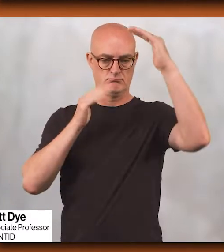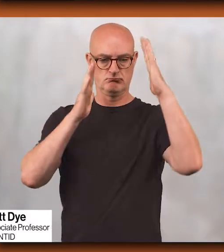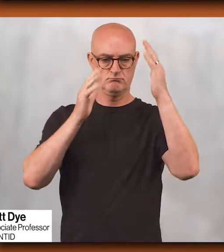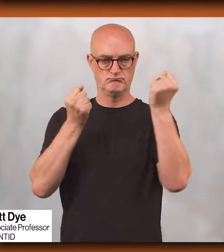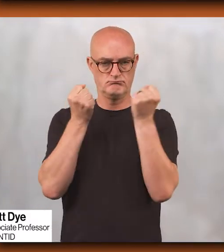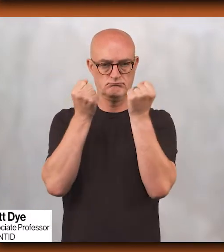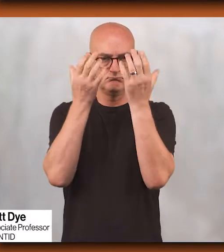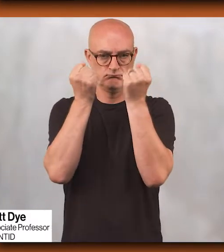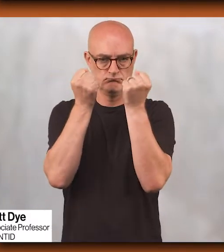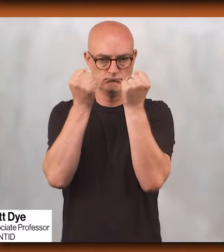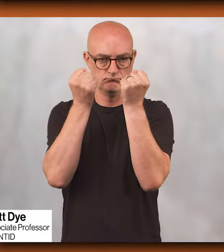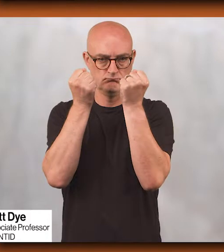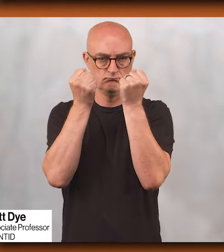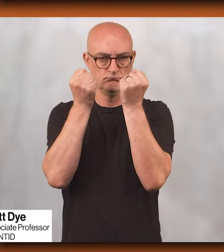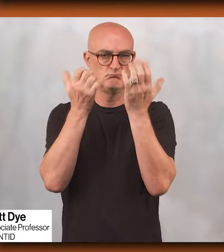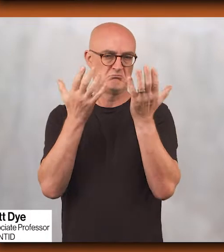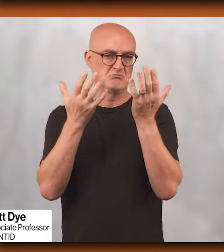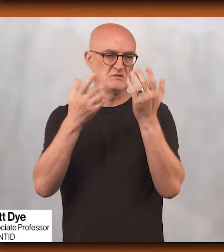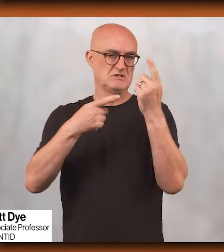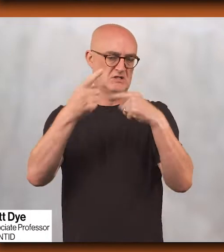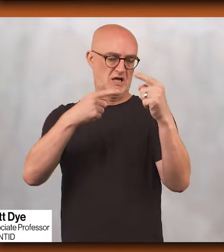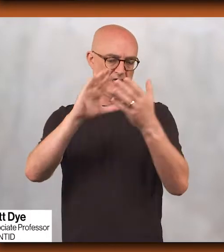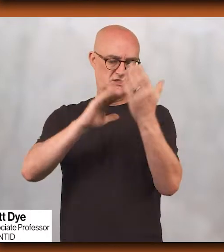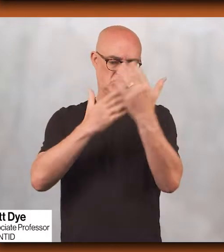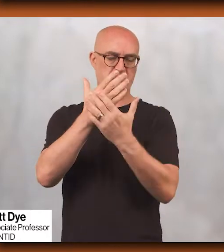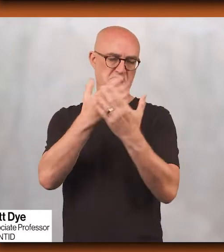so here's an example from American Sign Language.